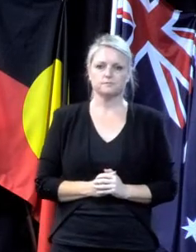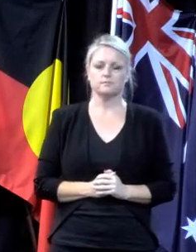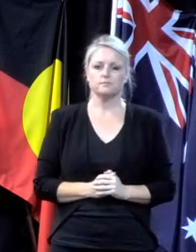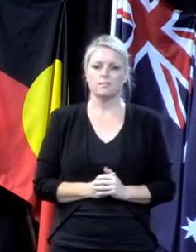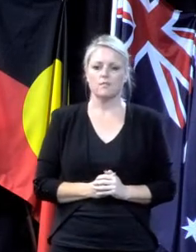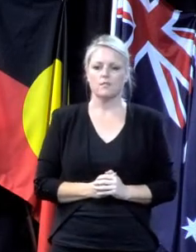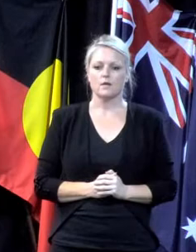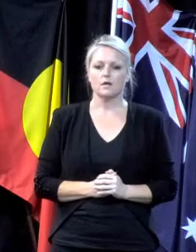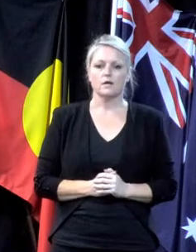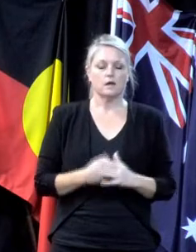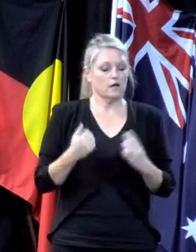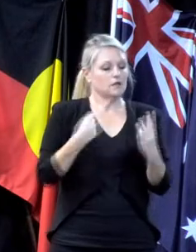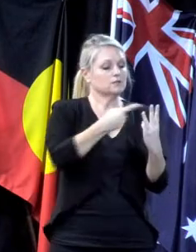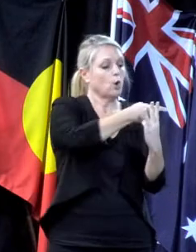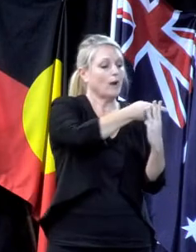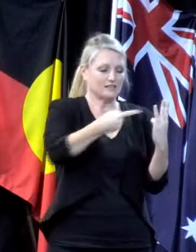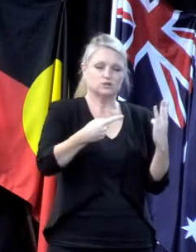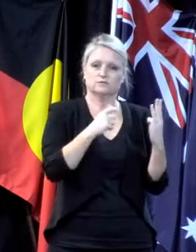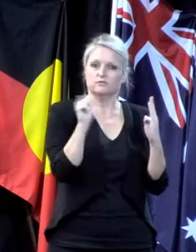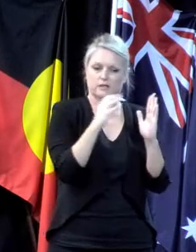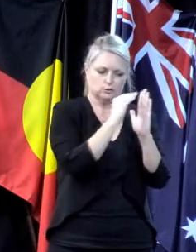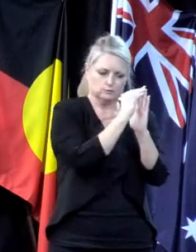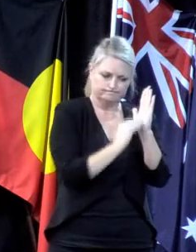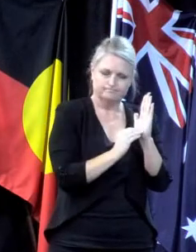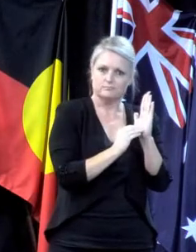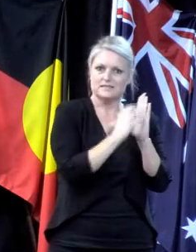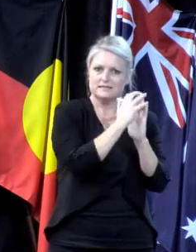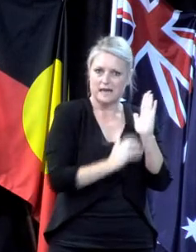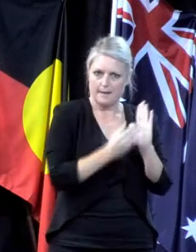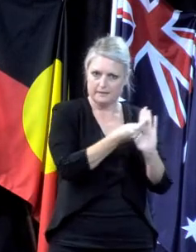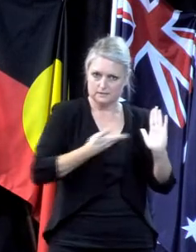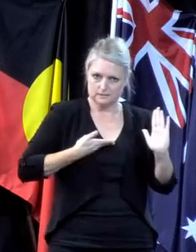your statements about... can I call it self-assessment